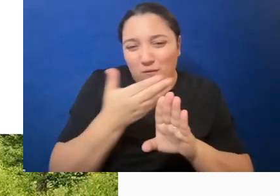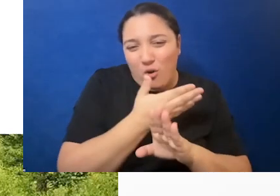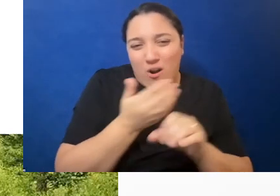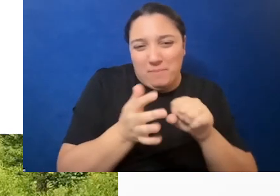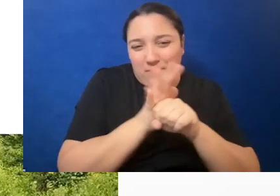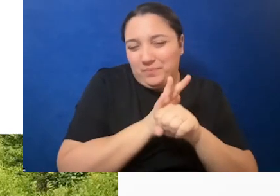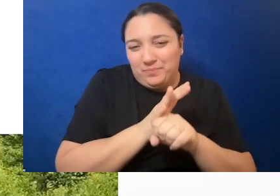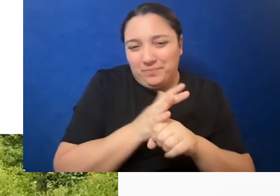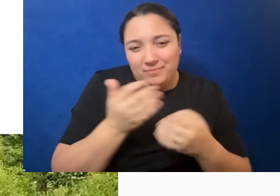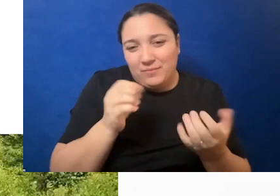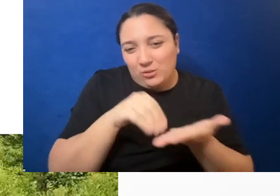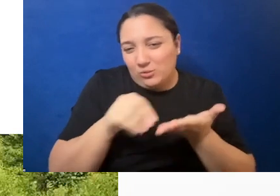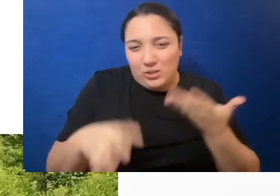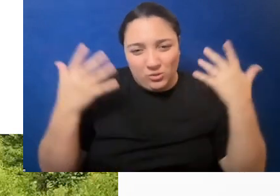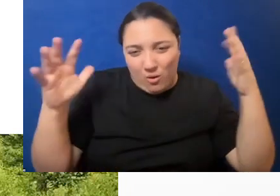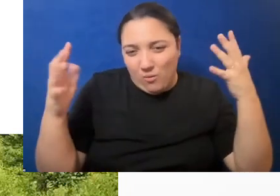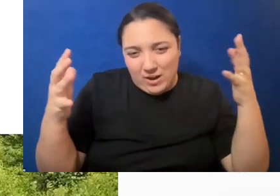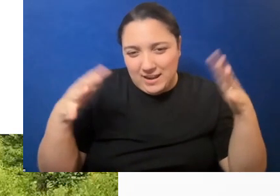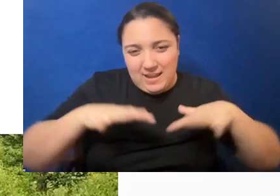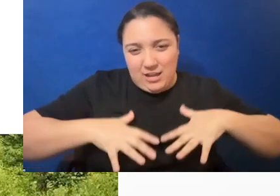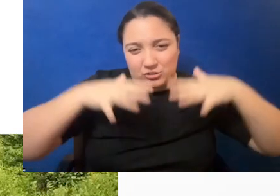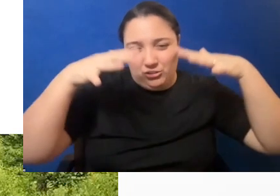WE ARE PUTTING THAT OUT. ESPECIALLY WITH THE FRIENDS WITH